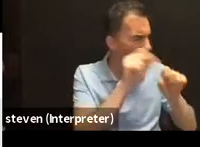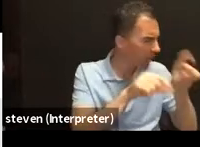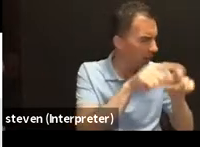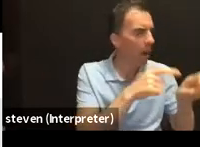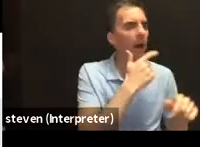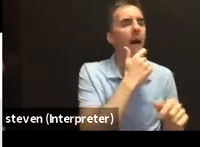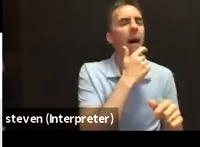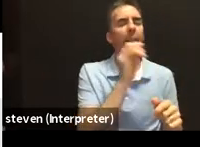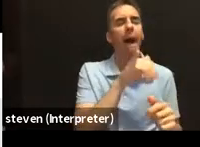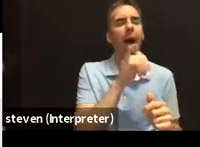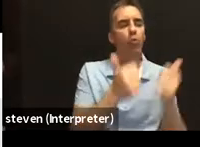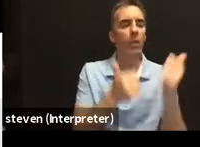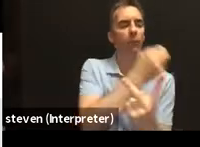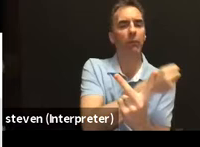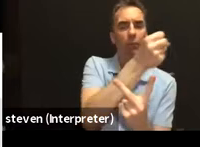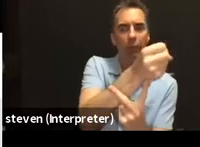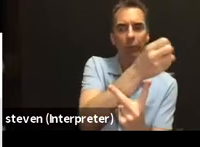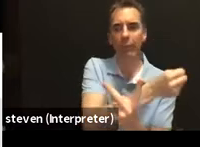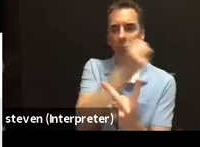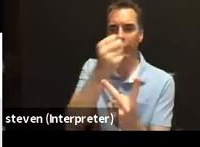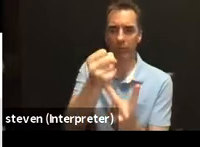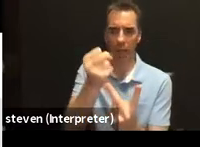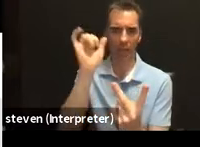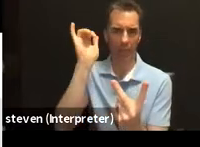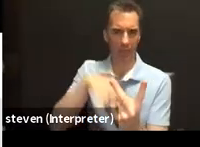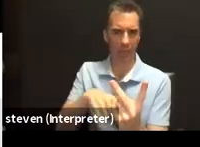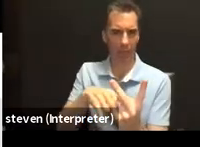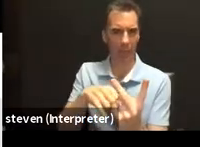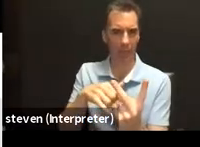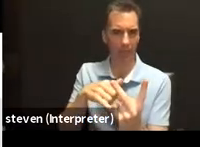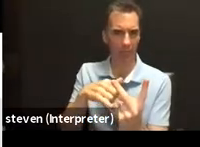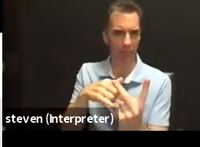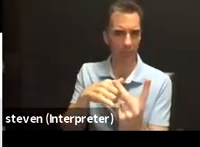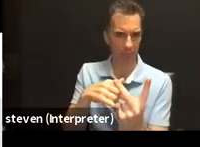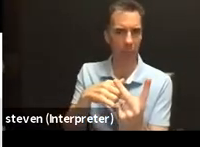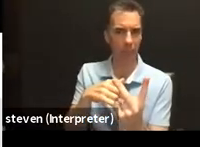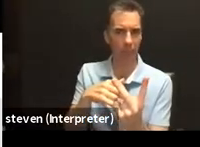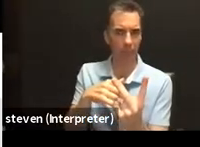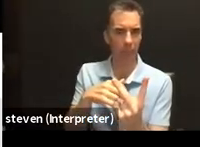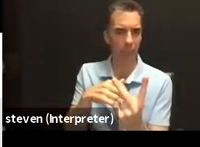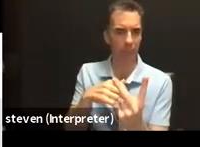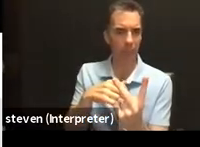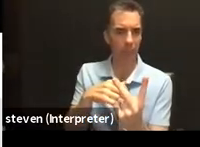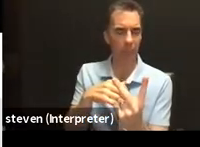maria.rodriguez: Intervention to assist the current needs of the families are the individuals that contact us. So in homelessness.